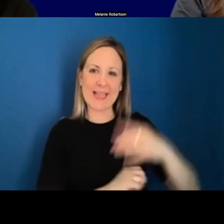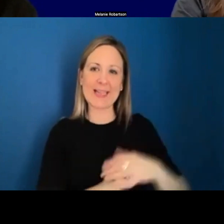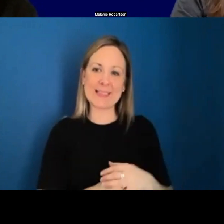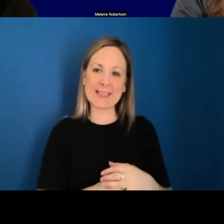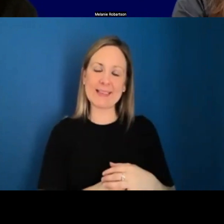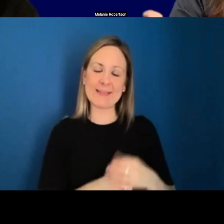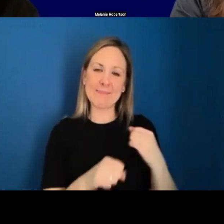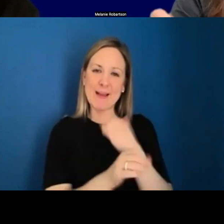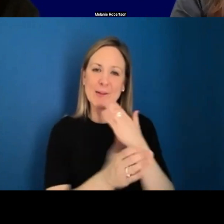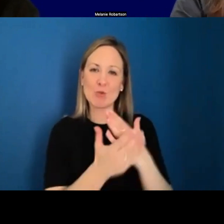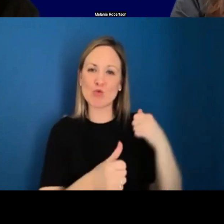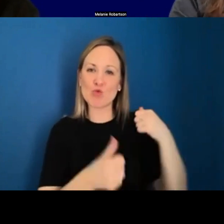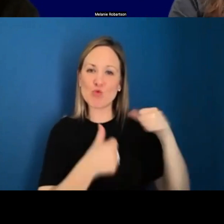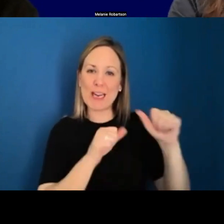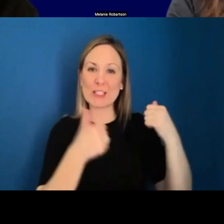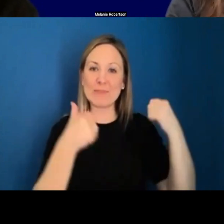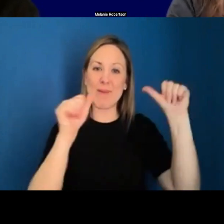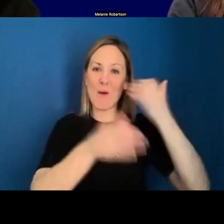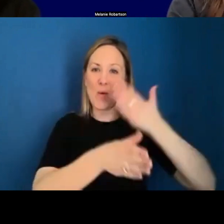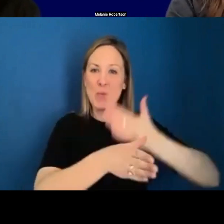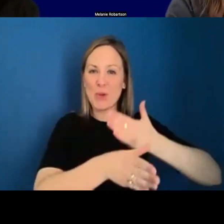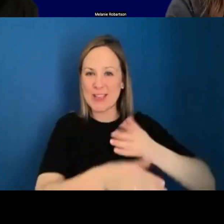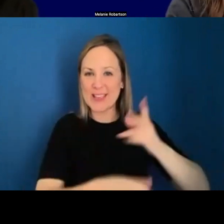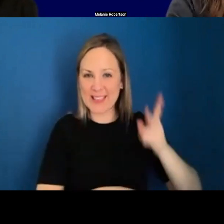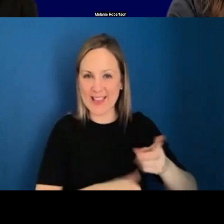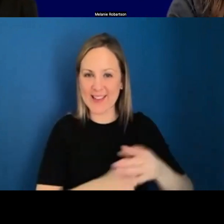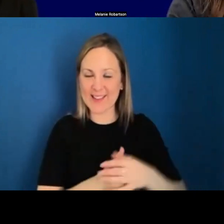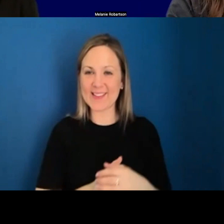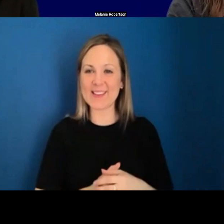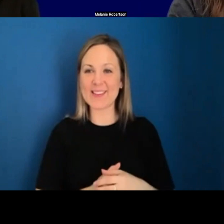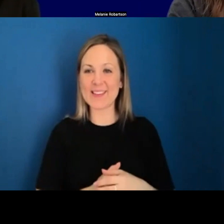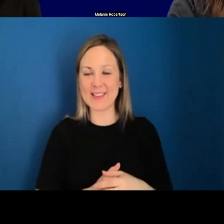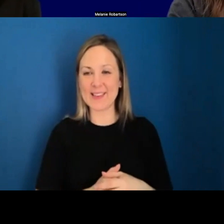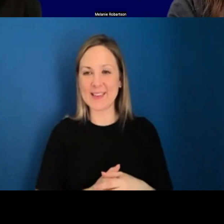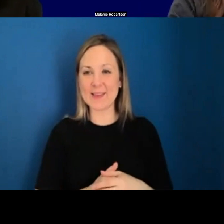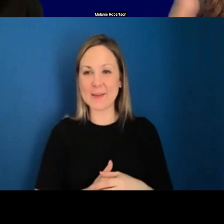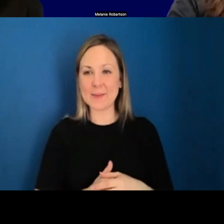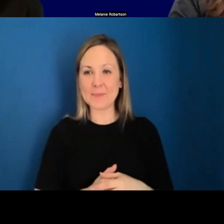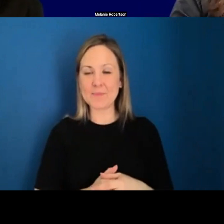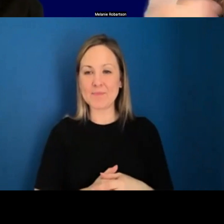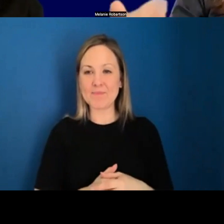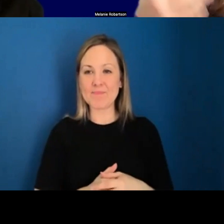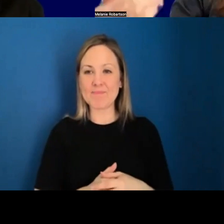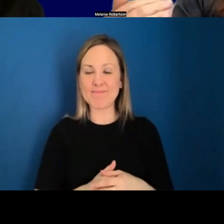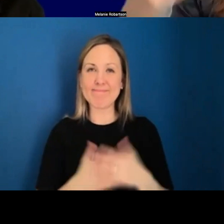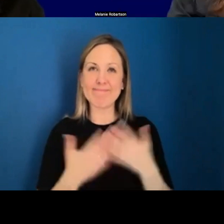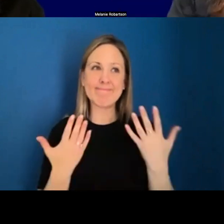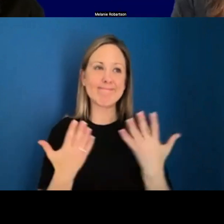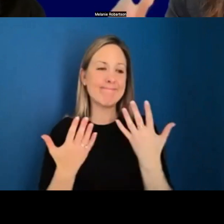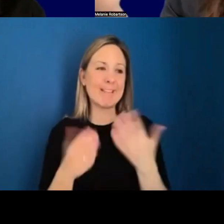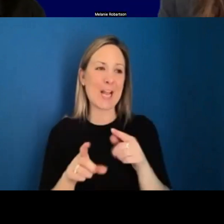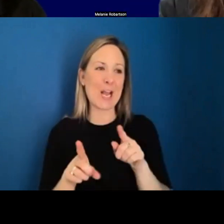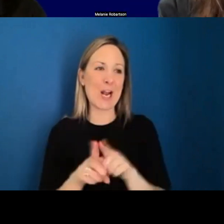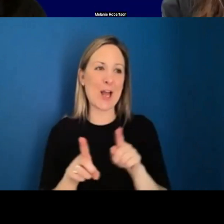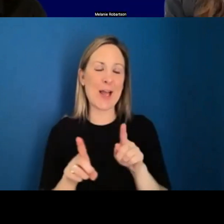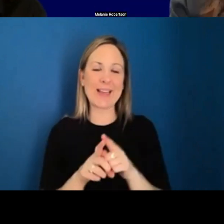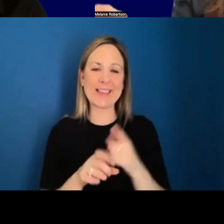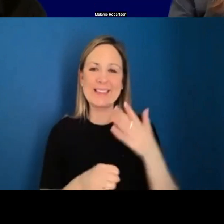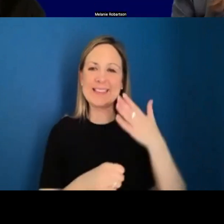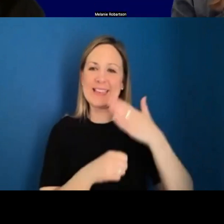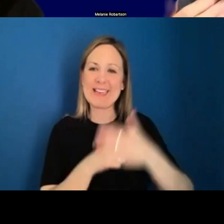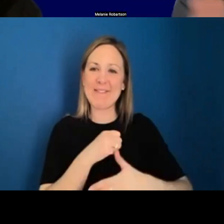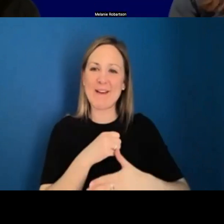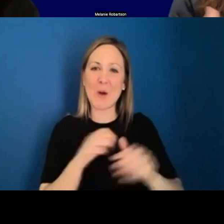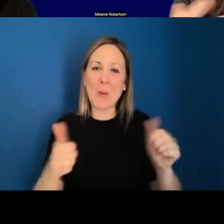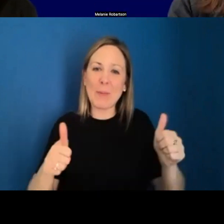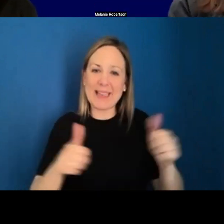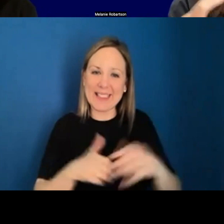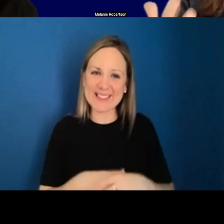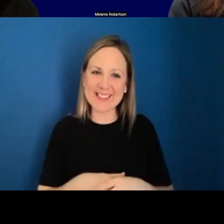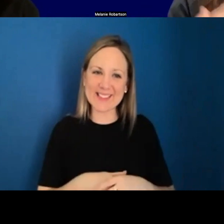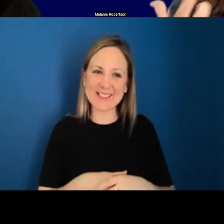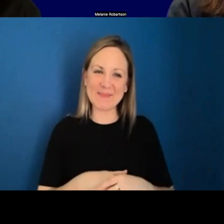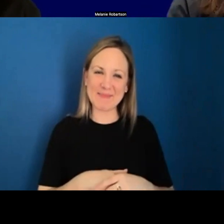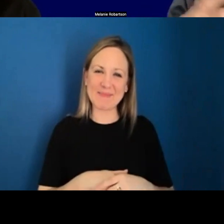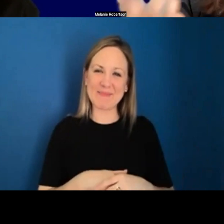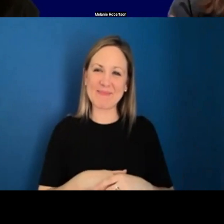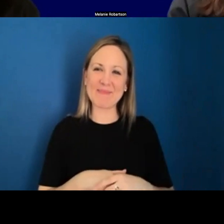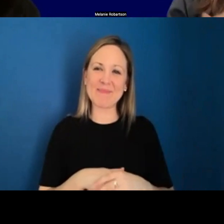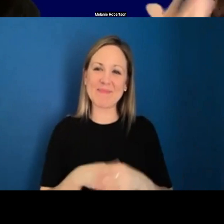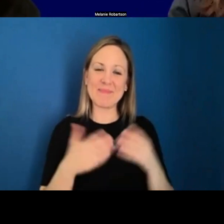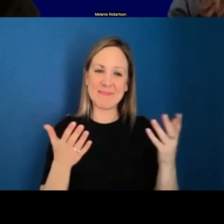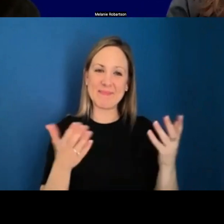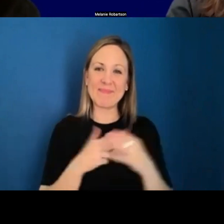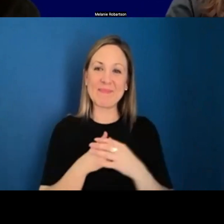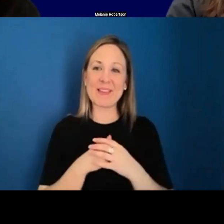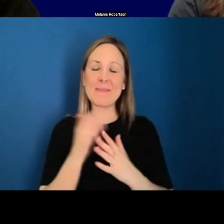again. So it's almost never “fait accompli”. Never accomplished. People are so fluid,